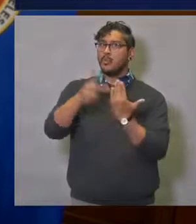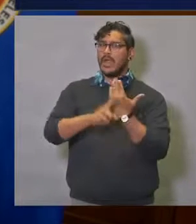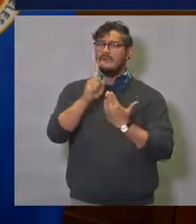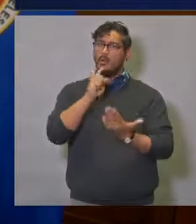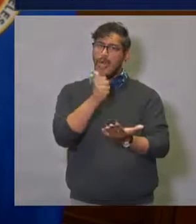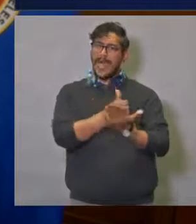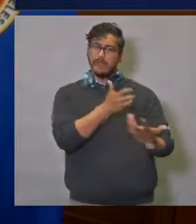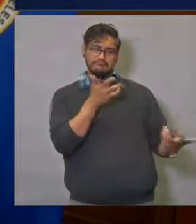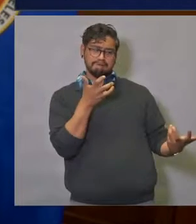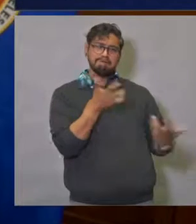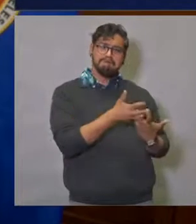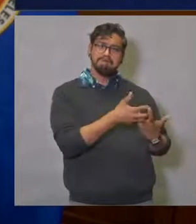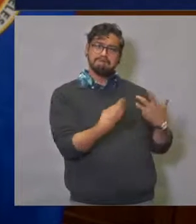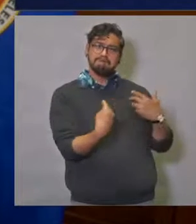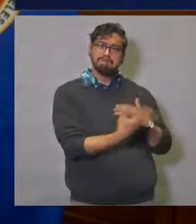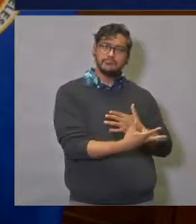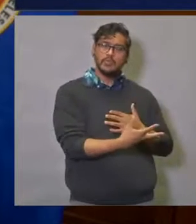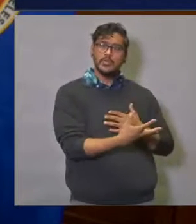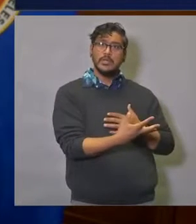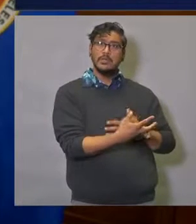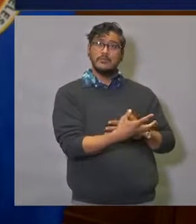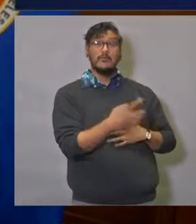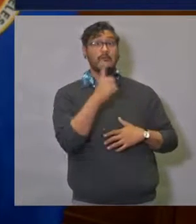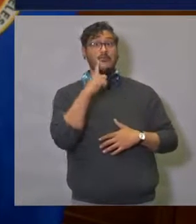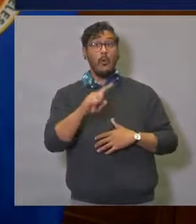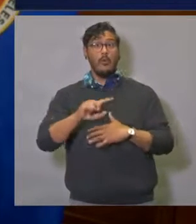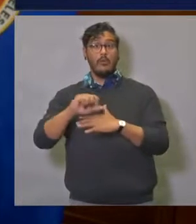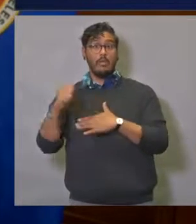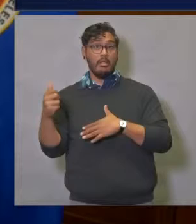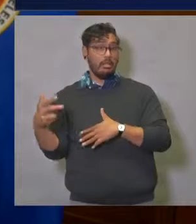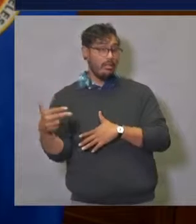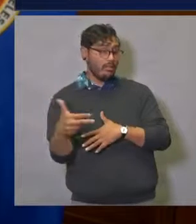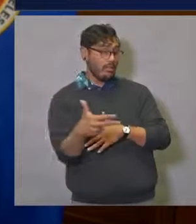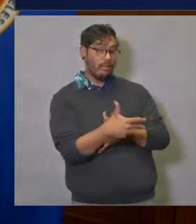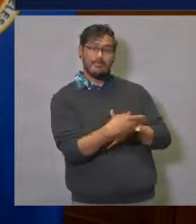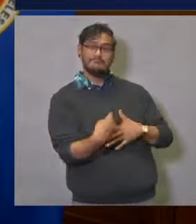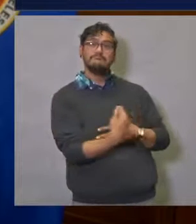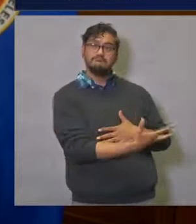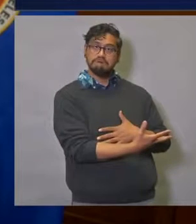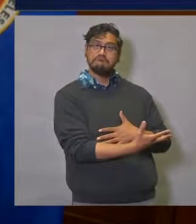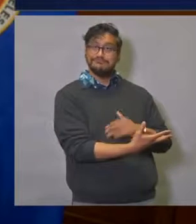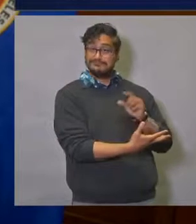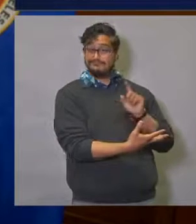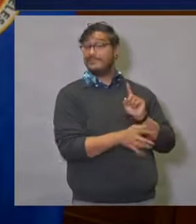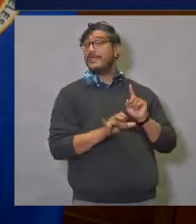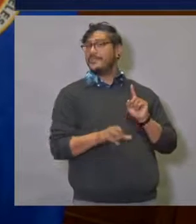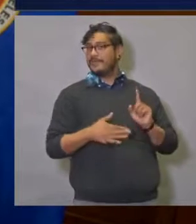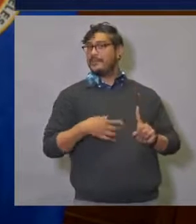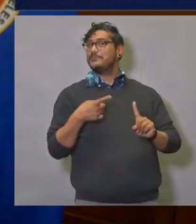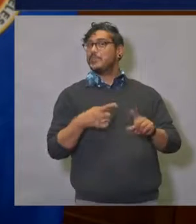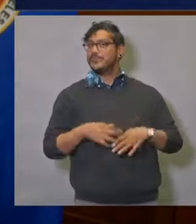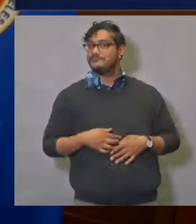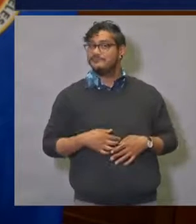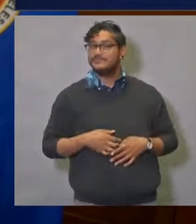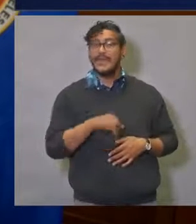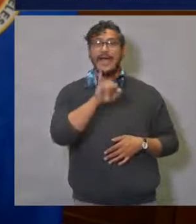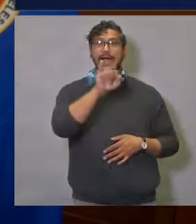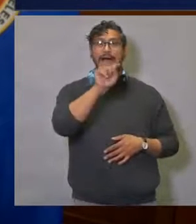HALF A MILLION PEOPLE ALONE AND LOS ANGELES COUNTY. WE MUST CREATE PROGRAMS FOR THESE ADULTS WHERE THEY LIVE AND